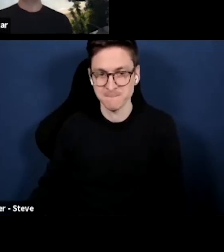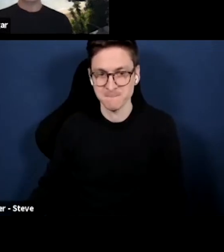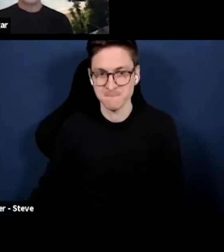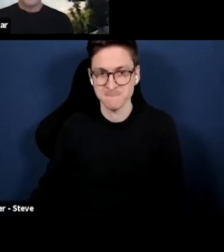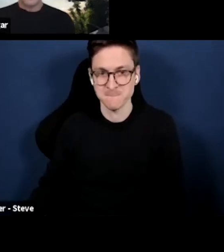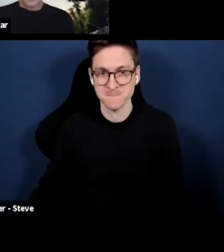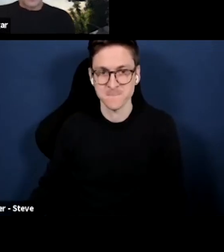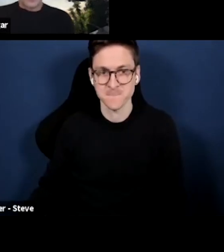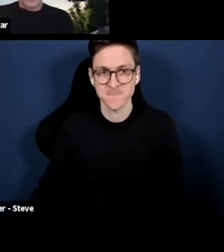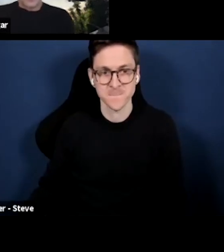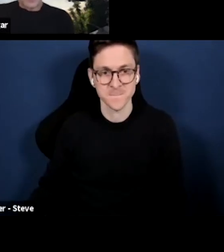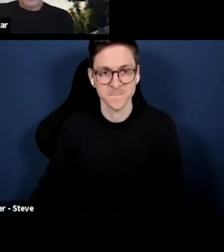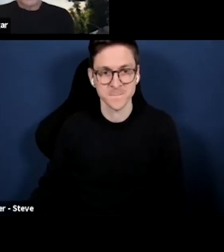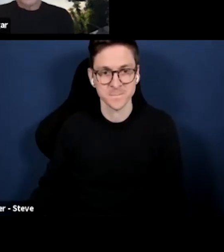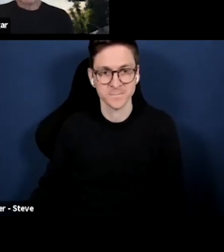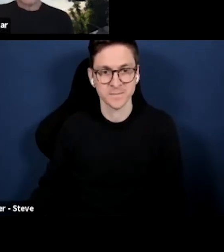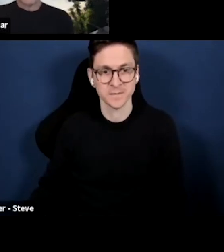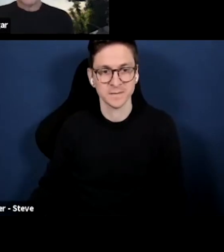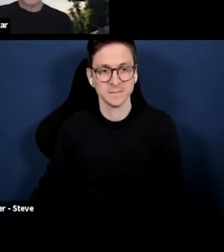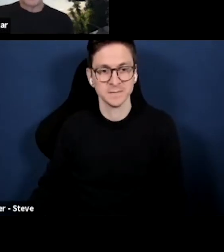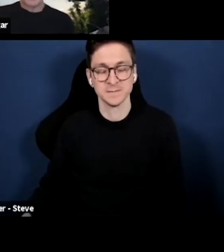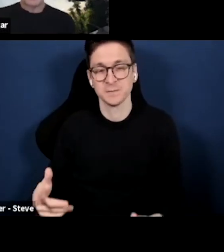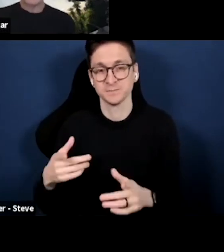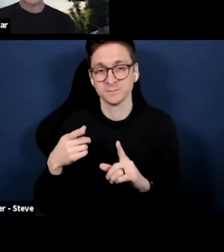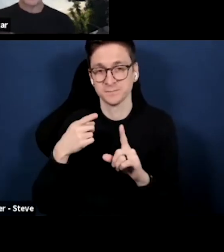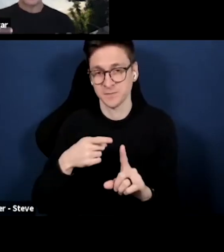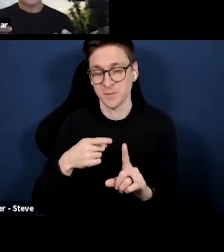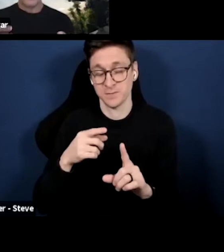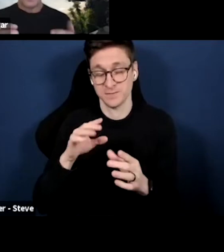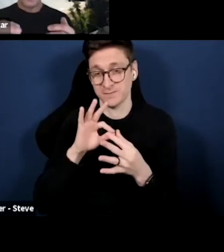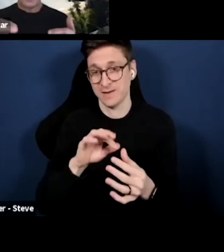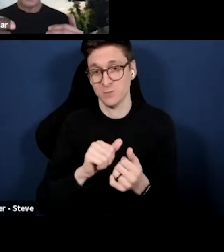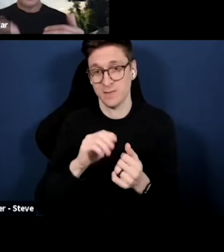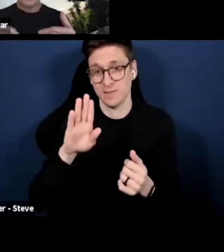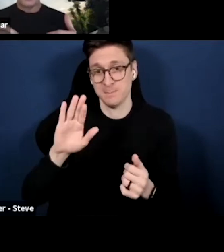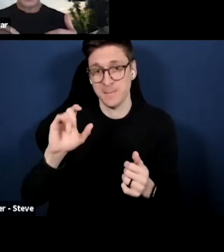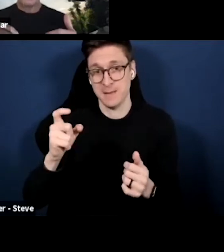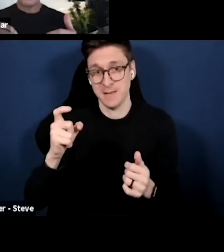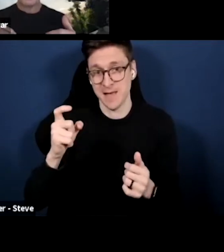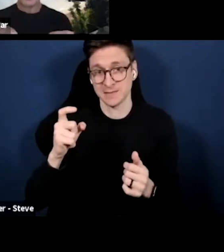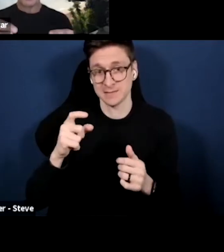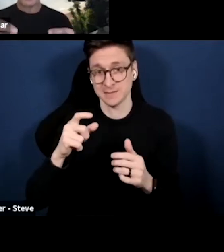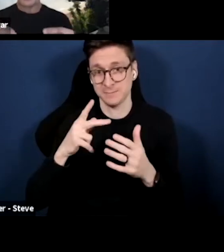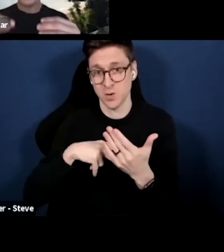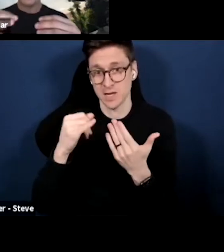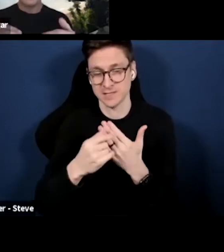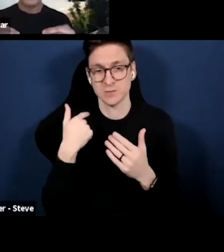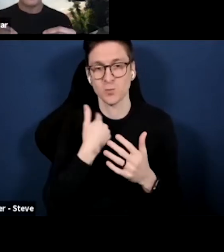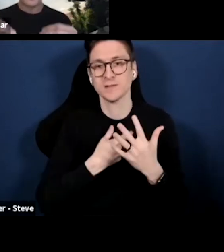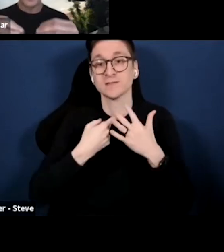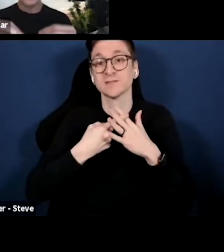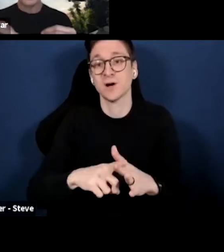so with the baby x project it started off um capturing uh my daughter when